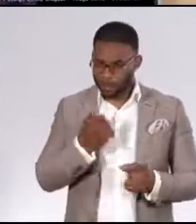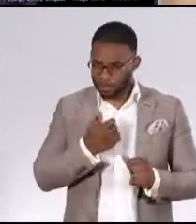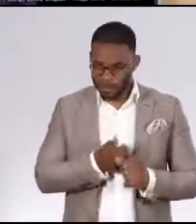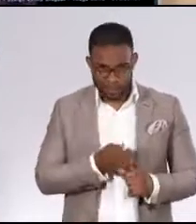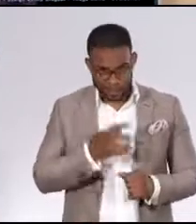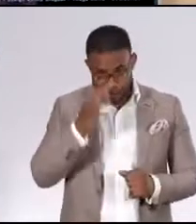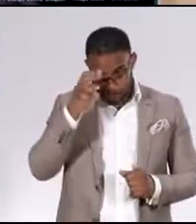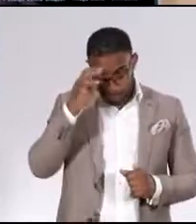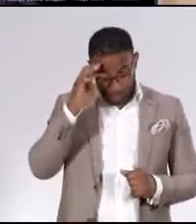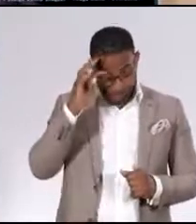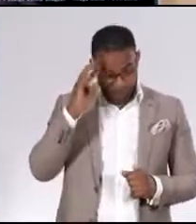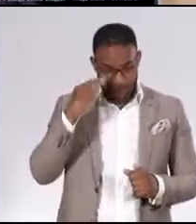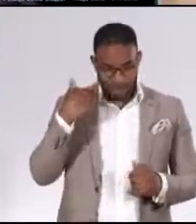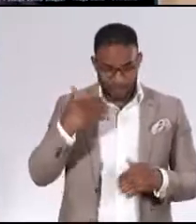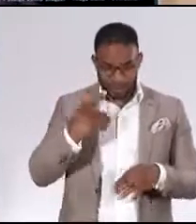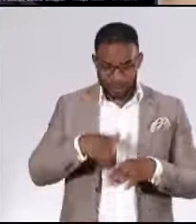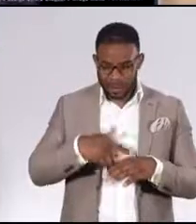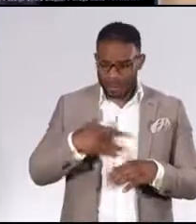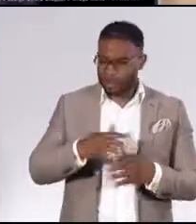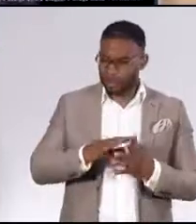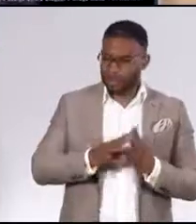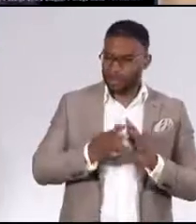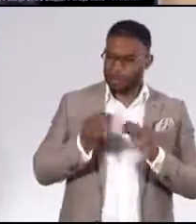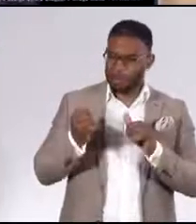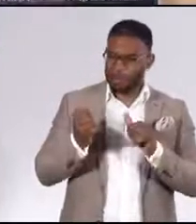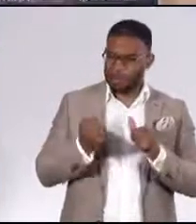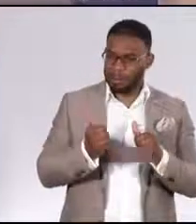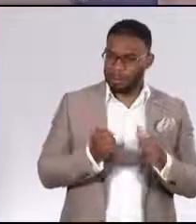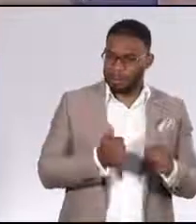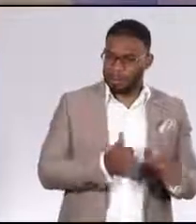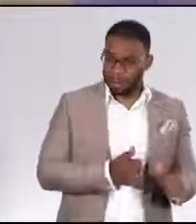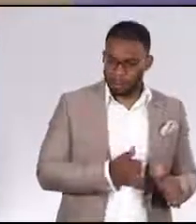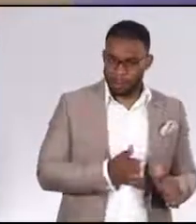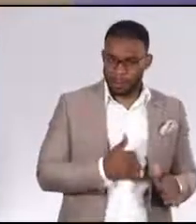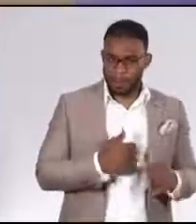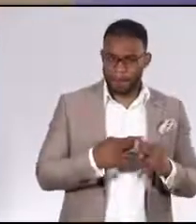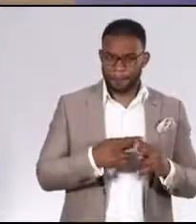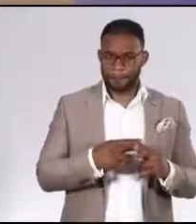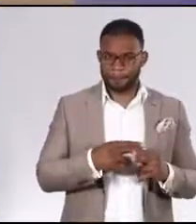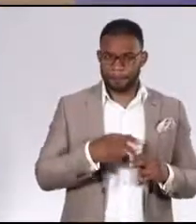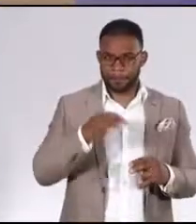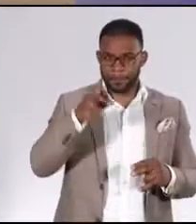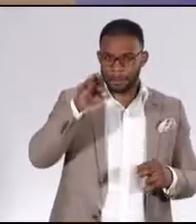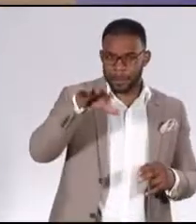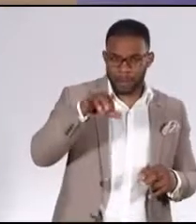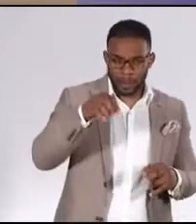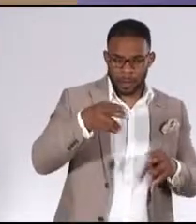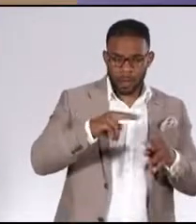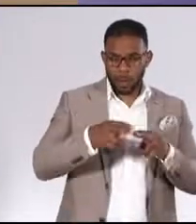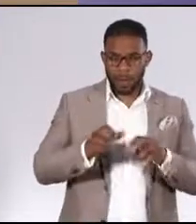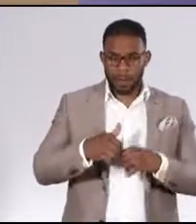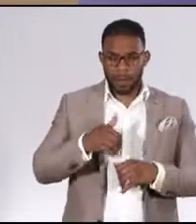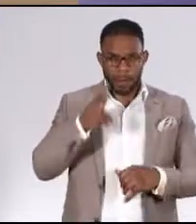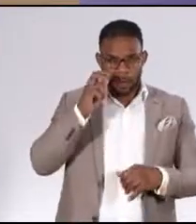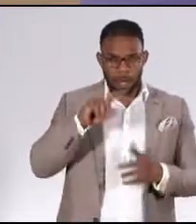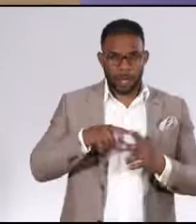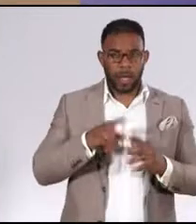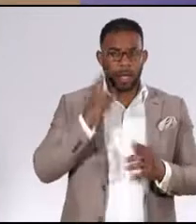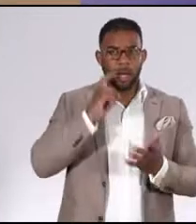With time things started to get worse. And what is called a drop in my hearing started to be more noticeable for me.